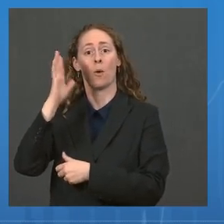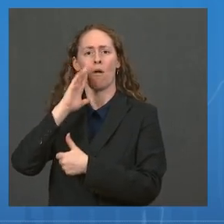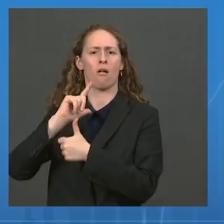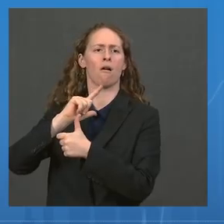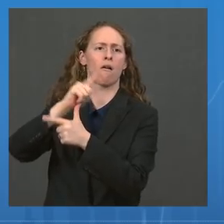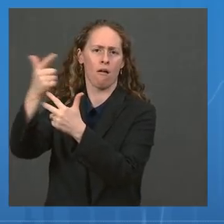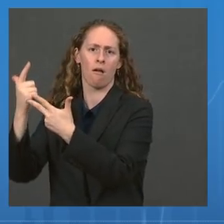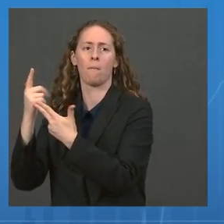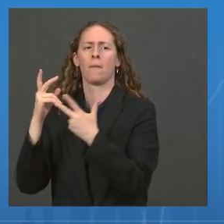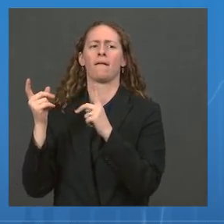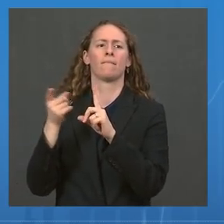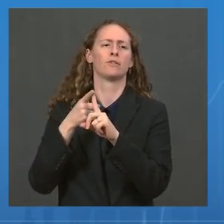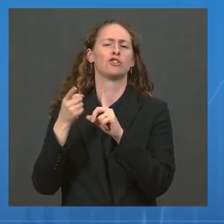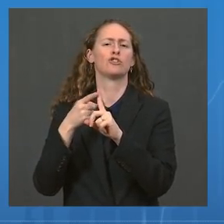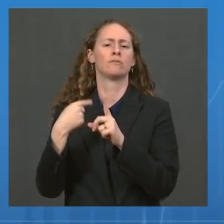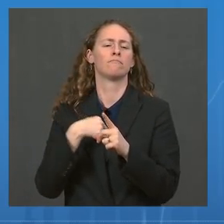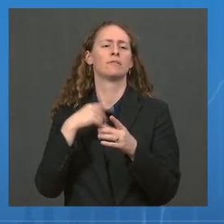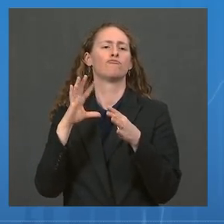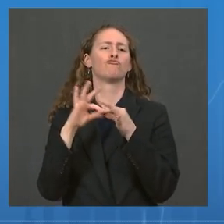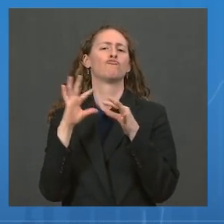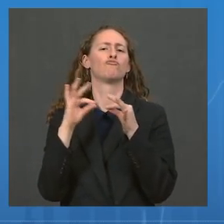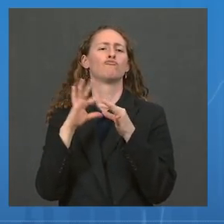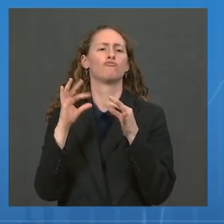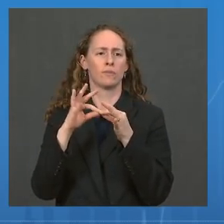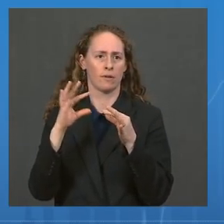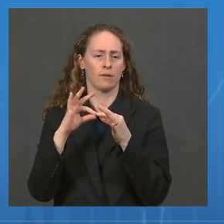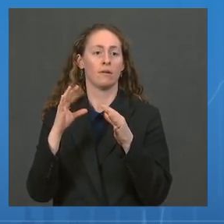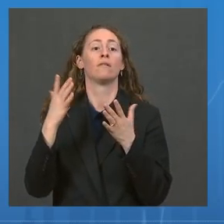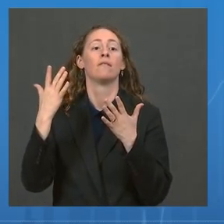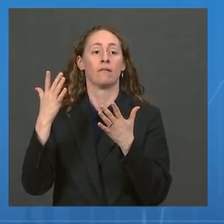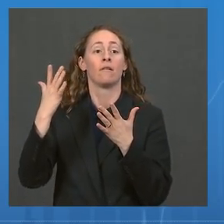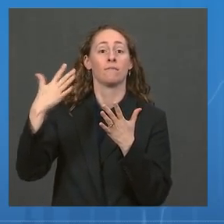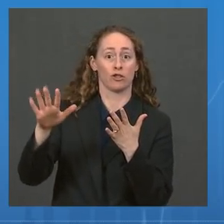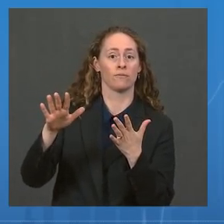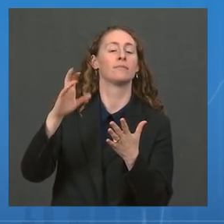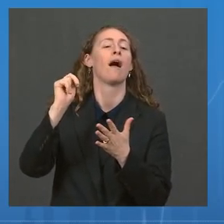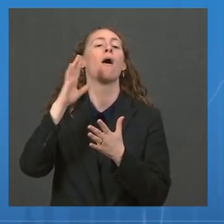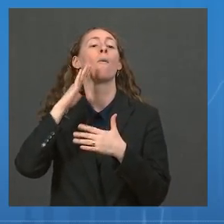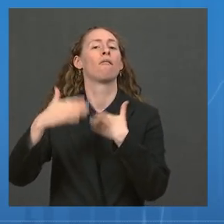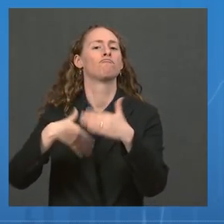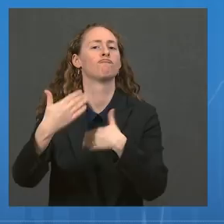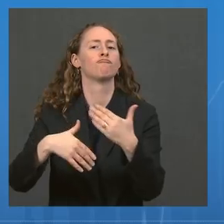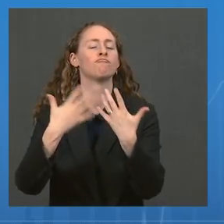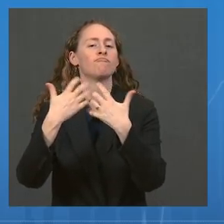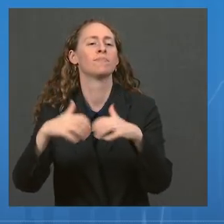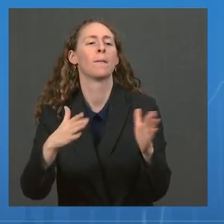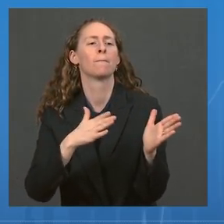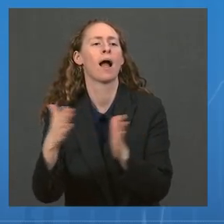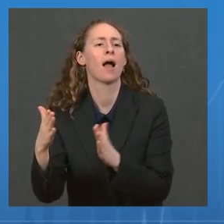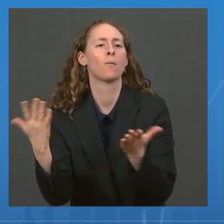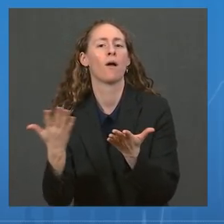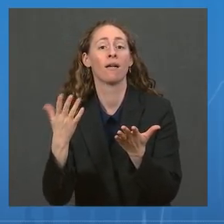After which, I will expand on our operational readiness. And then, we'll open it up for questions. Over to you, Dr. Walensky.